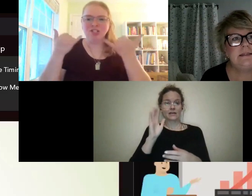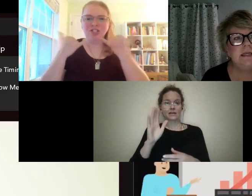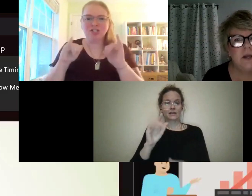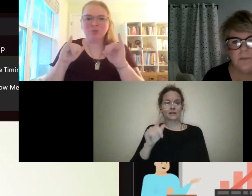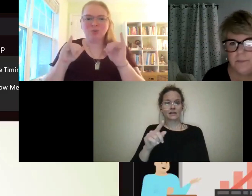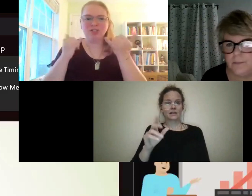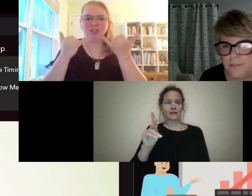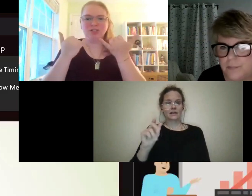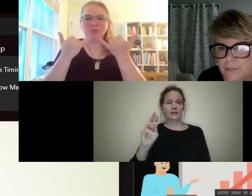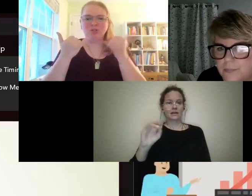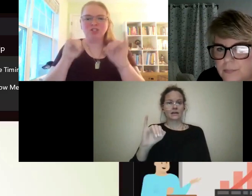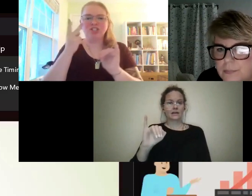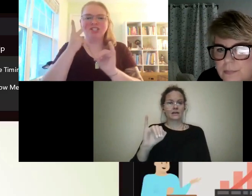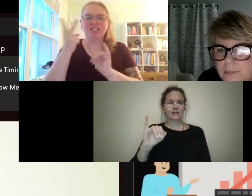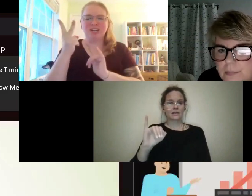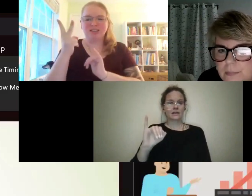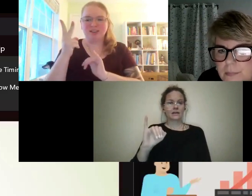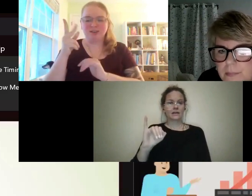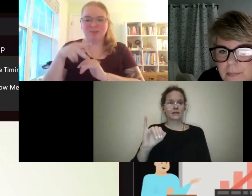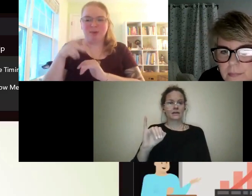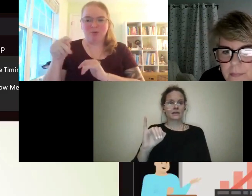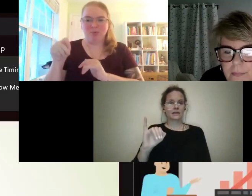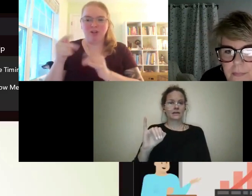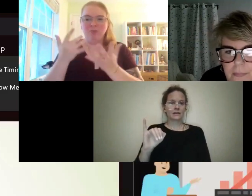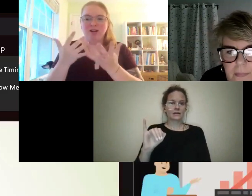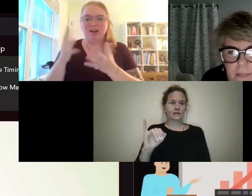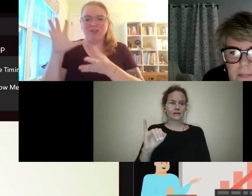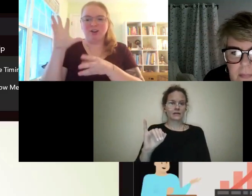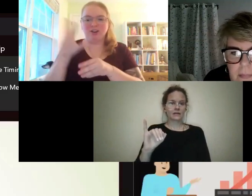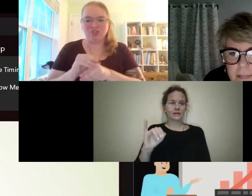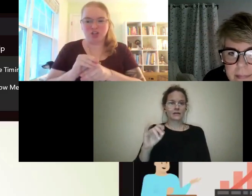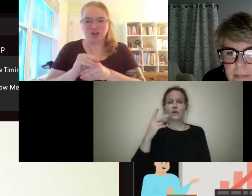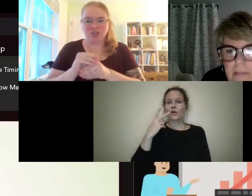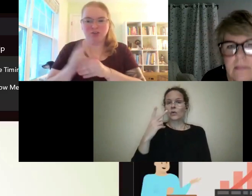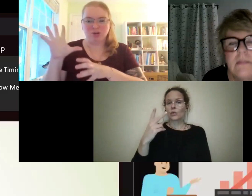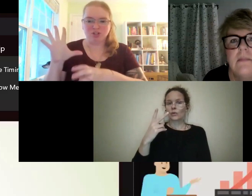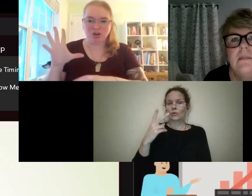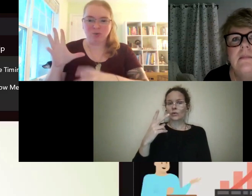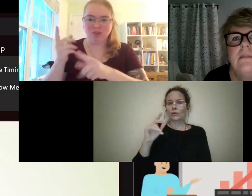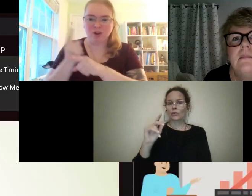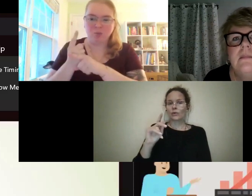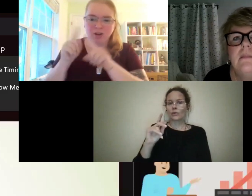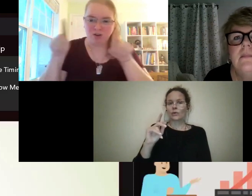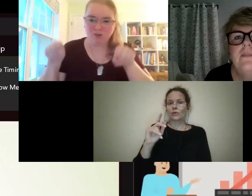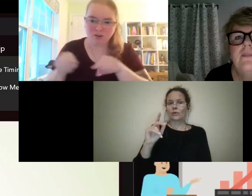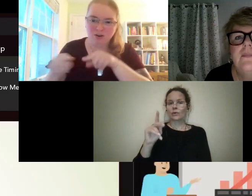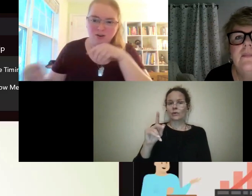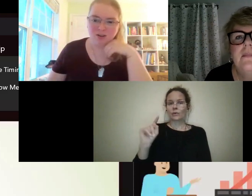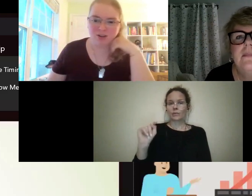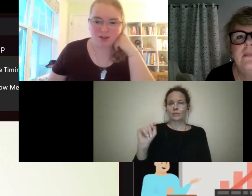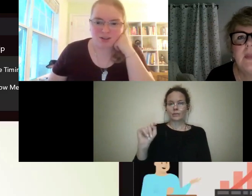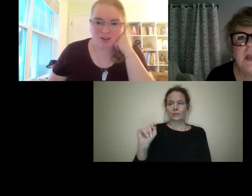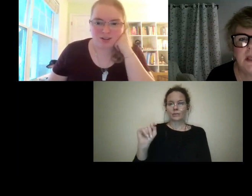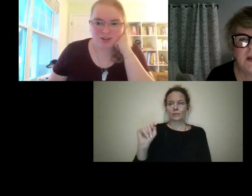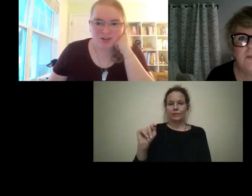We're still seeing the PowerPoint, you might have to unshare and reshare with the right window.